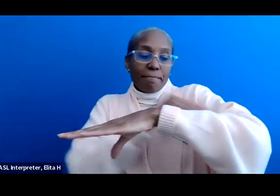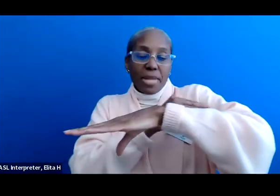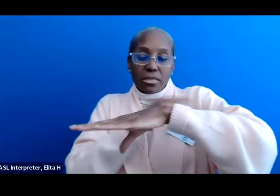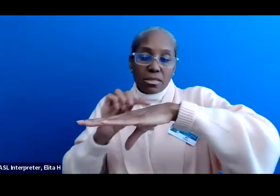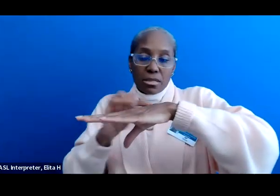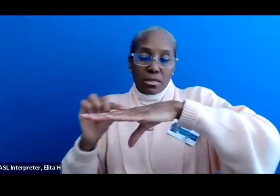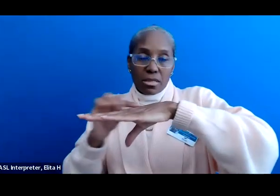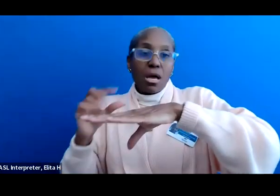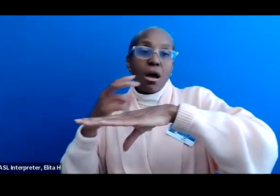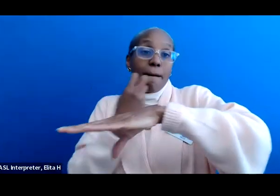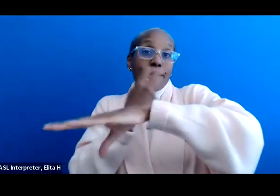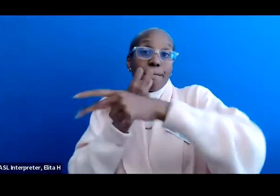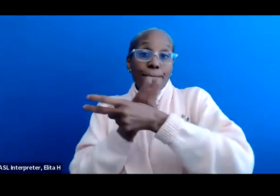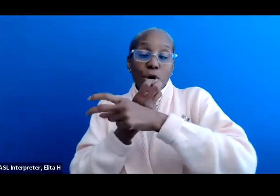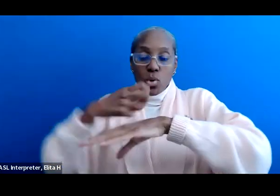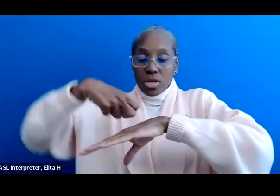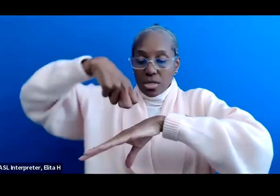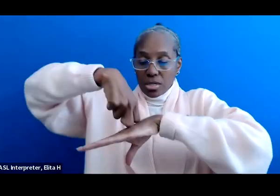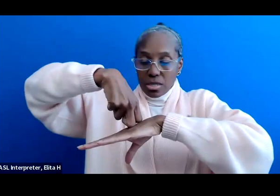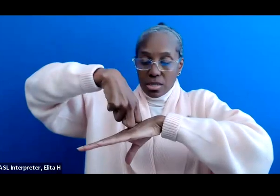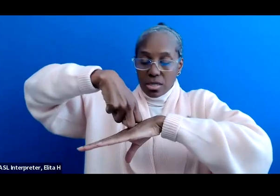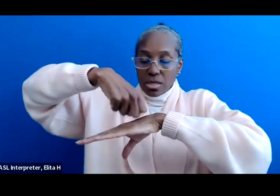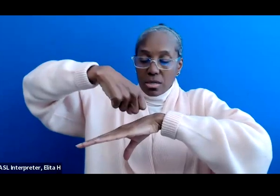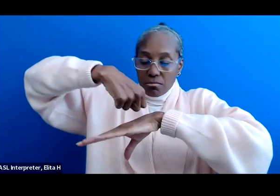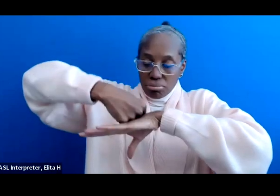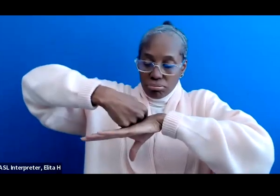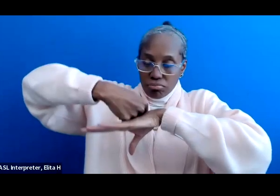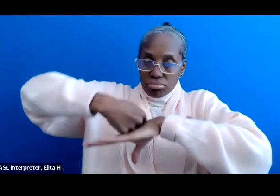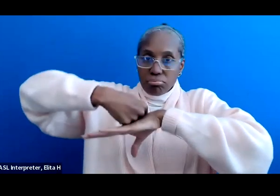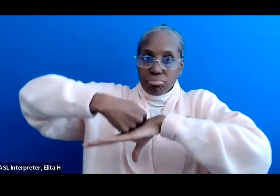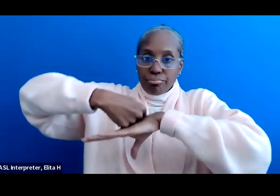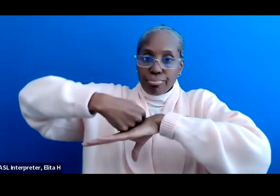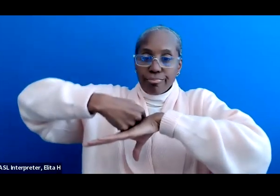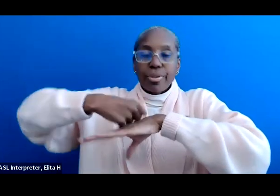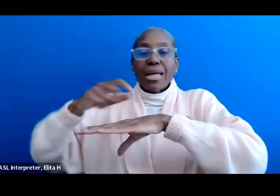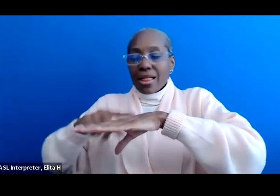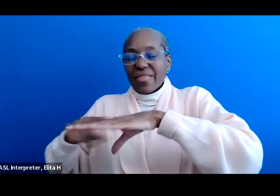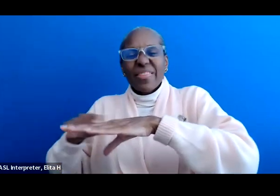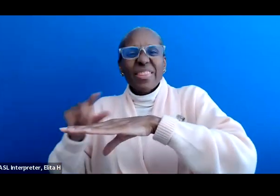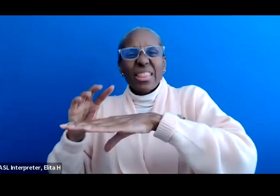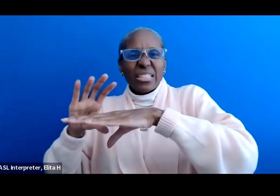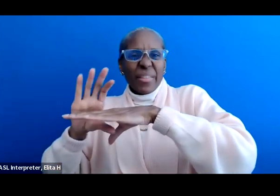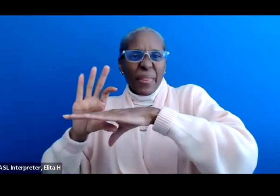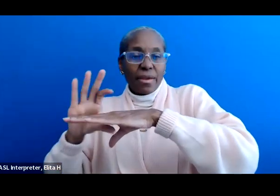it's kind of a natural cushion in your body. If it rests on a real thin muscle, that's when you tend